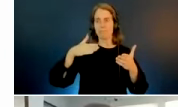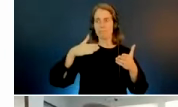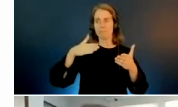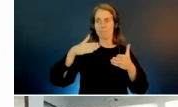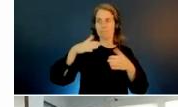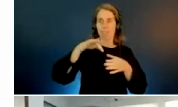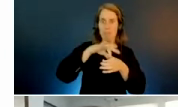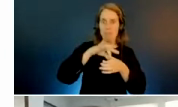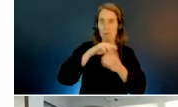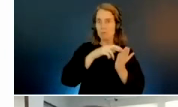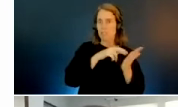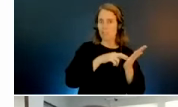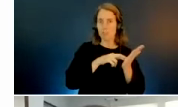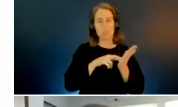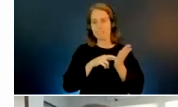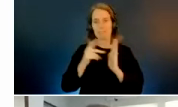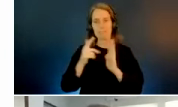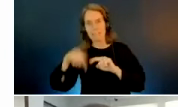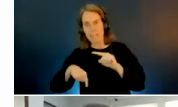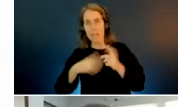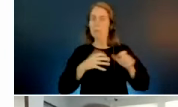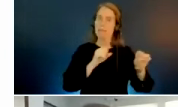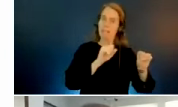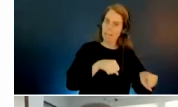if you have family members um give us a call and we can talk through it and